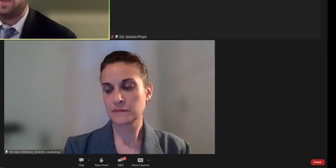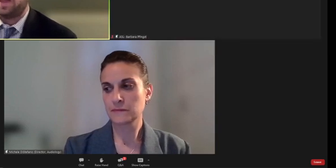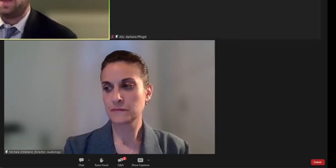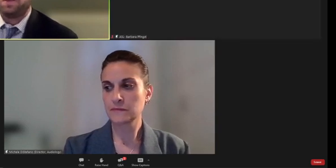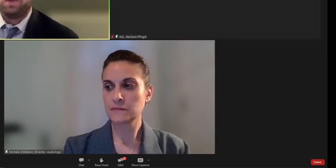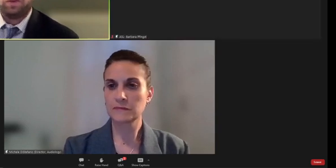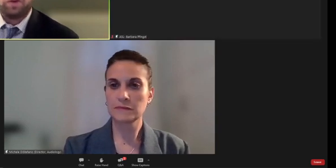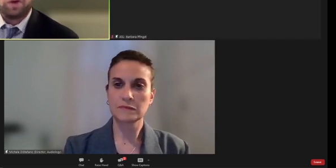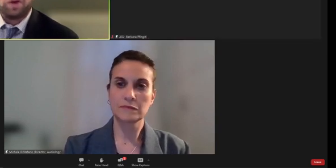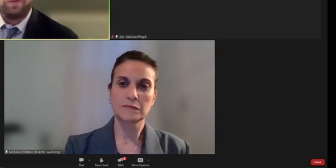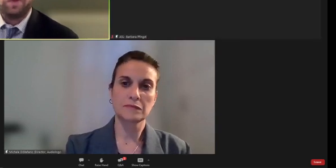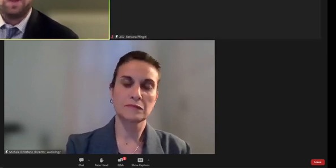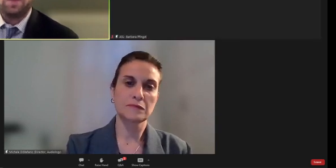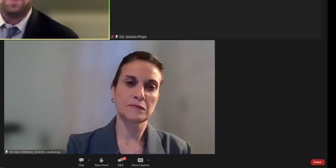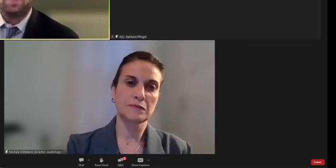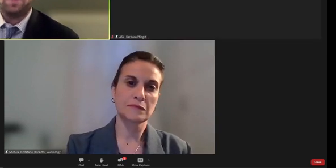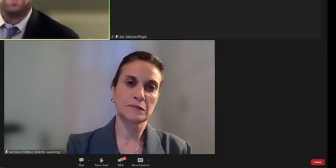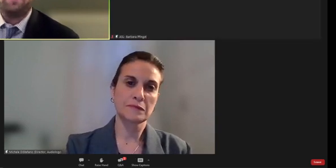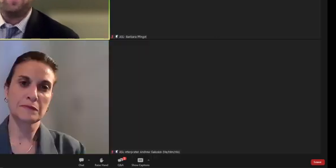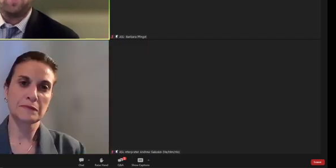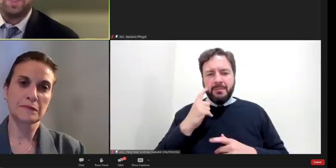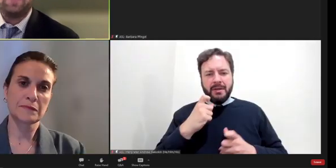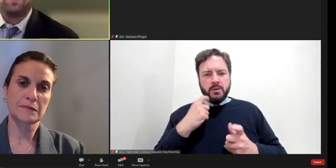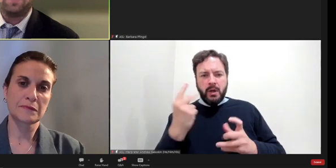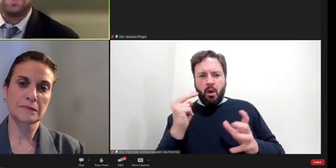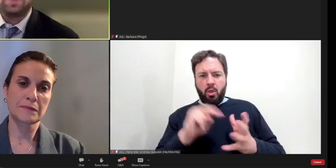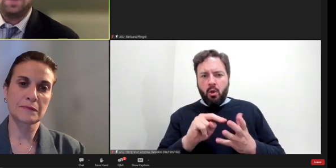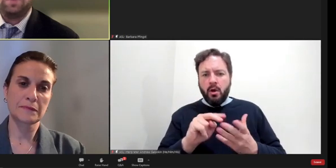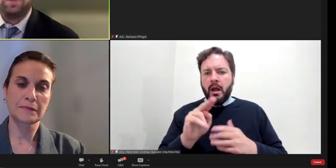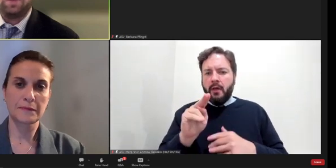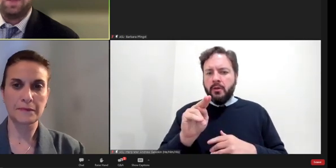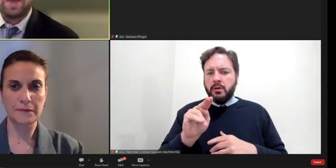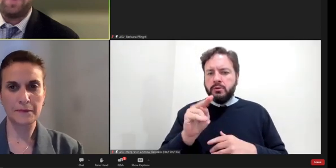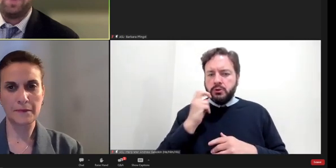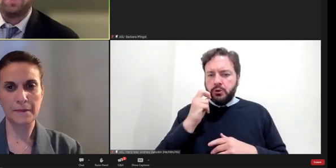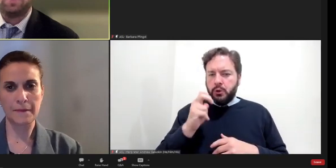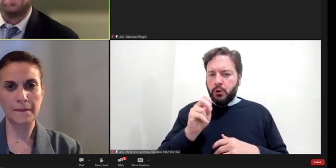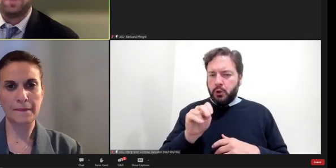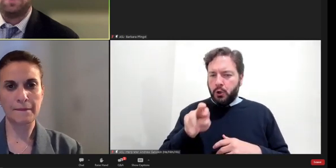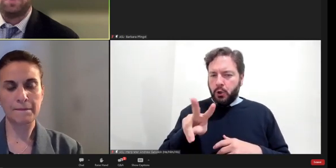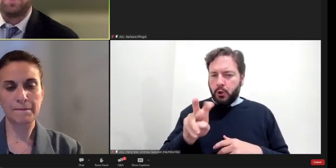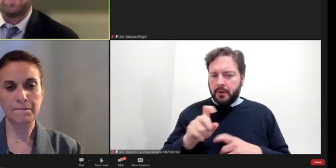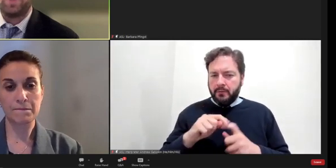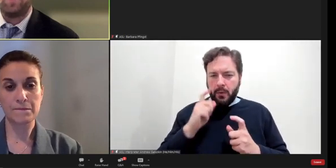things like... The nerve. We're able to see the anatomy in terms of the inner ear quite